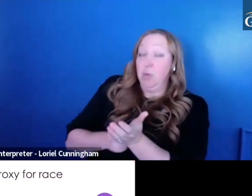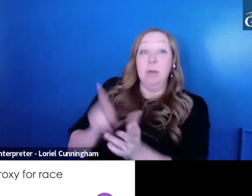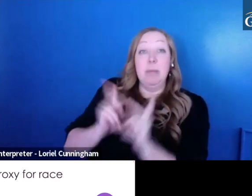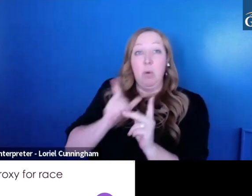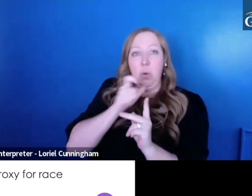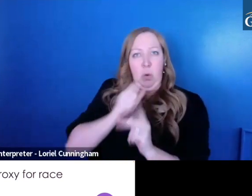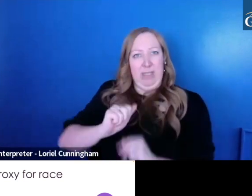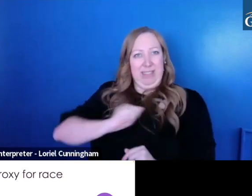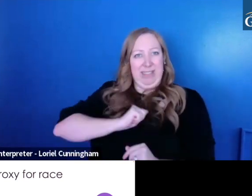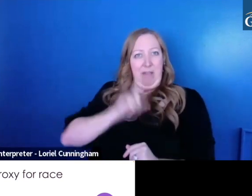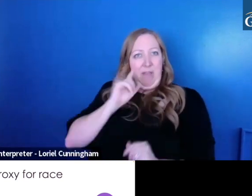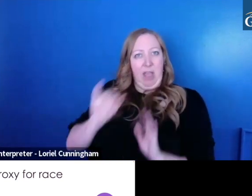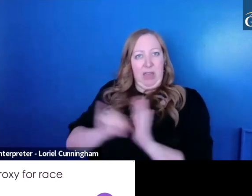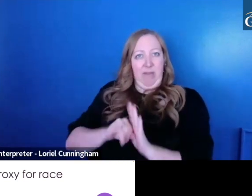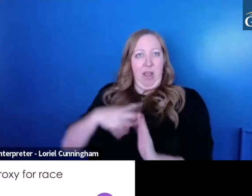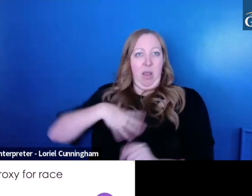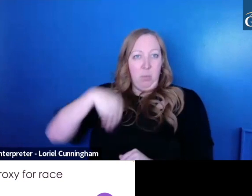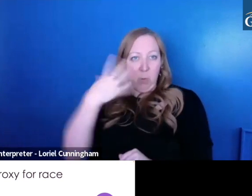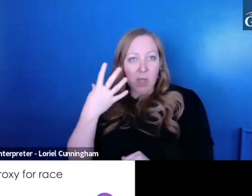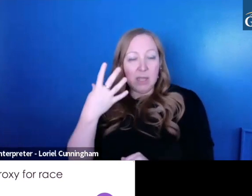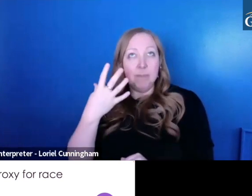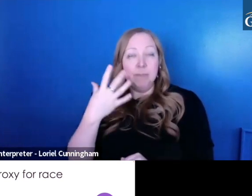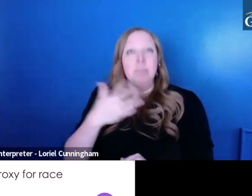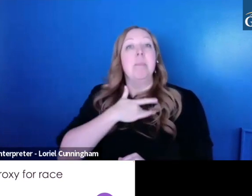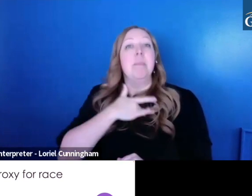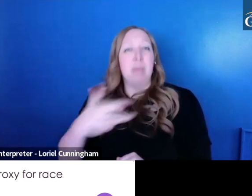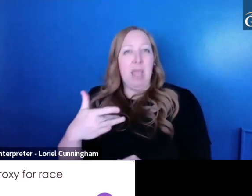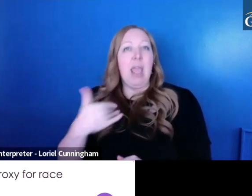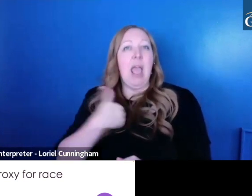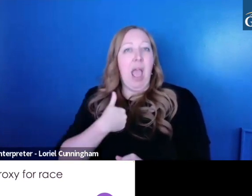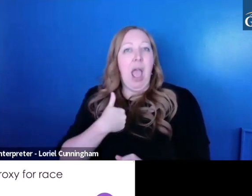tend to have a bias or an implicit bias toward folks who